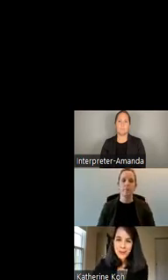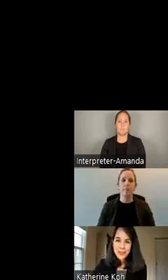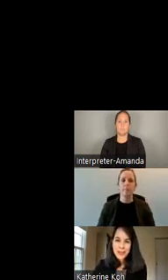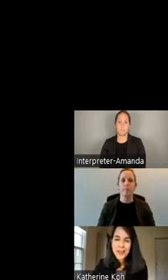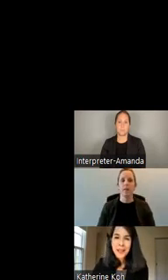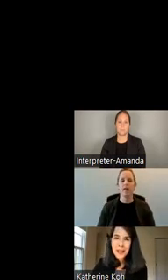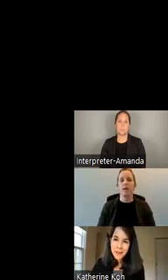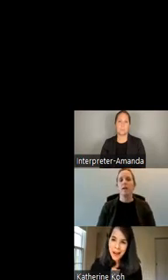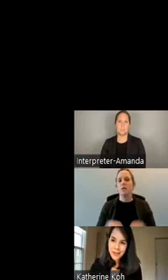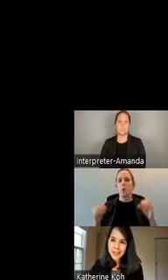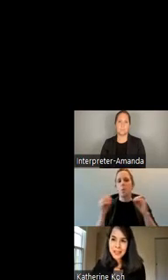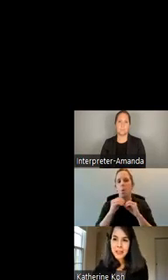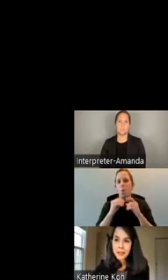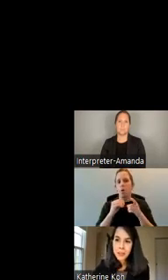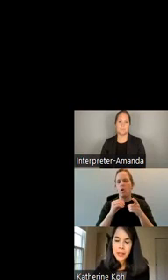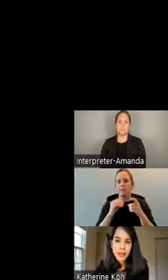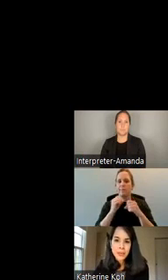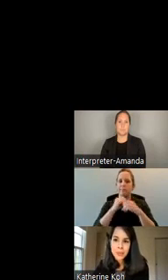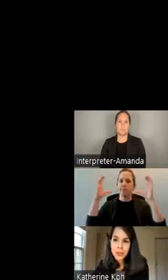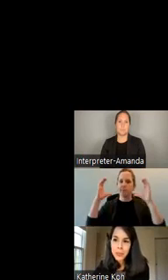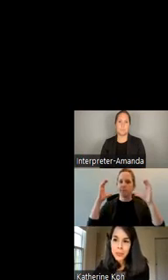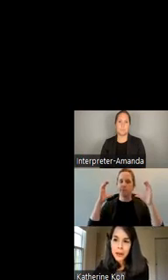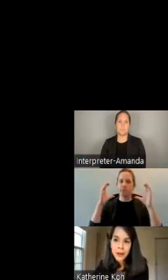about what this looks like on the ground because the clinical work that I do is really where my